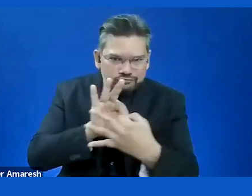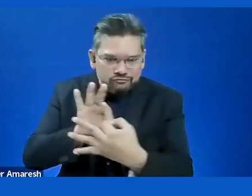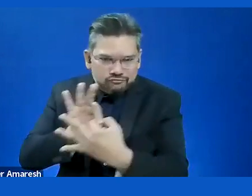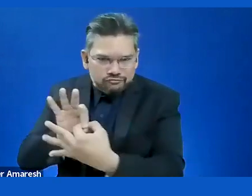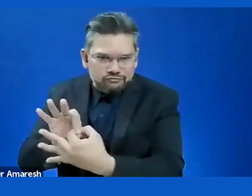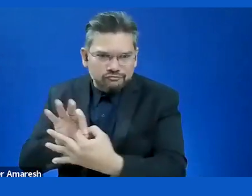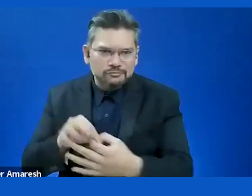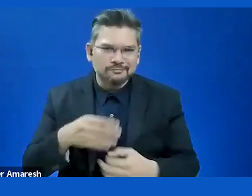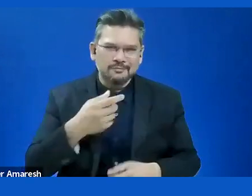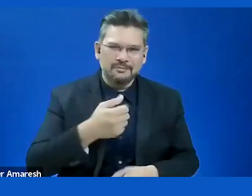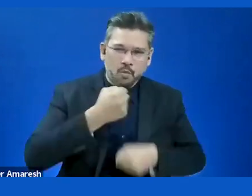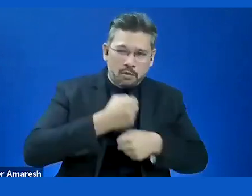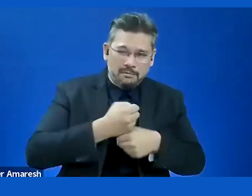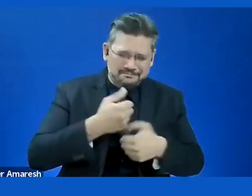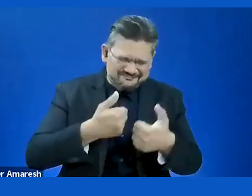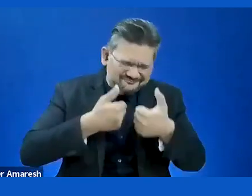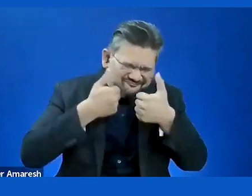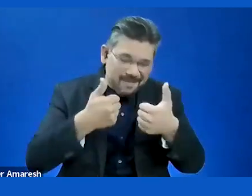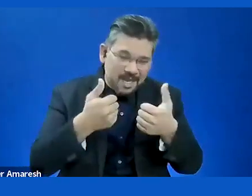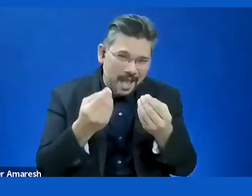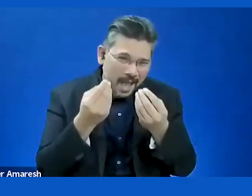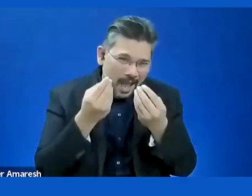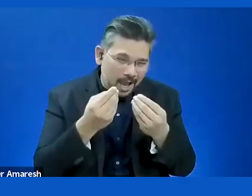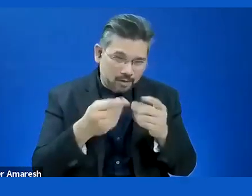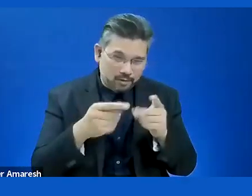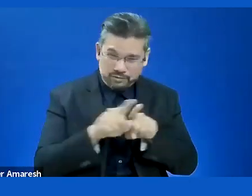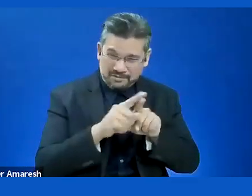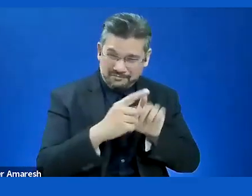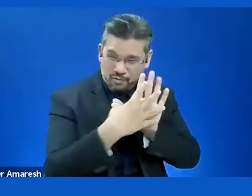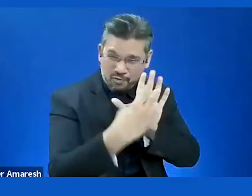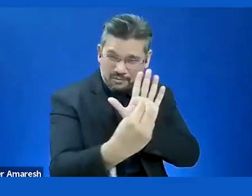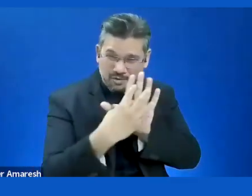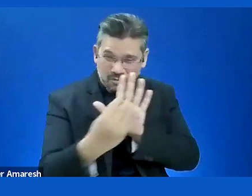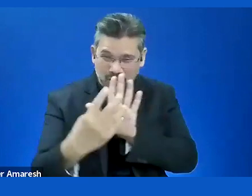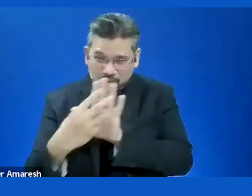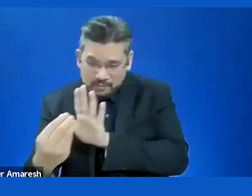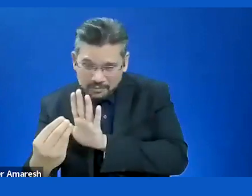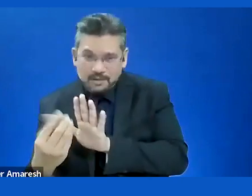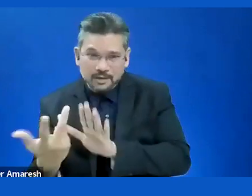and implementation phase, who does what, how, and what are the good Best Practices that we